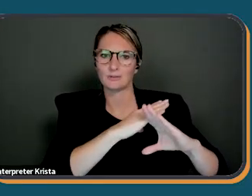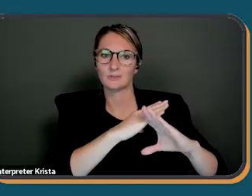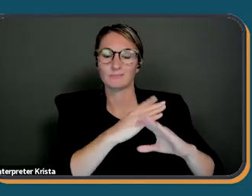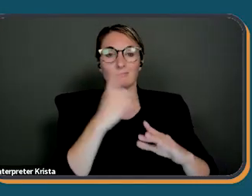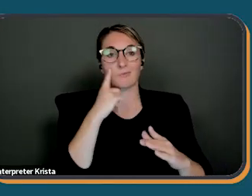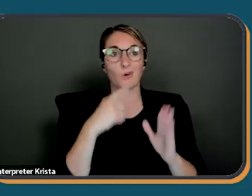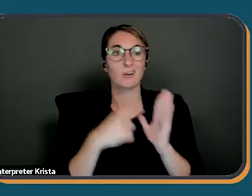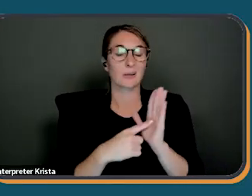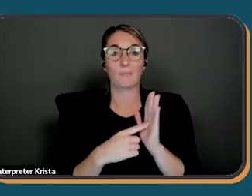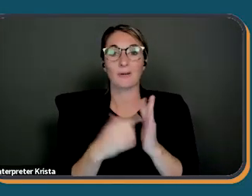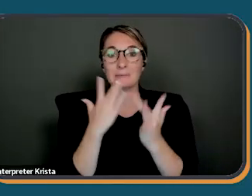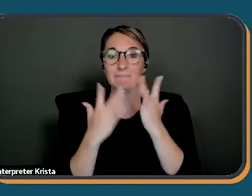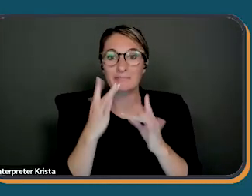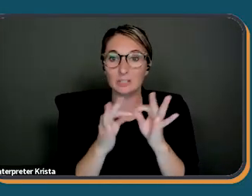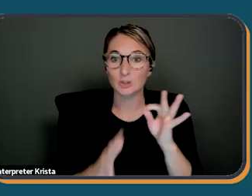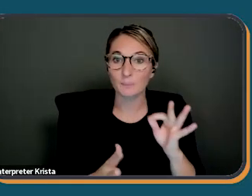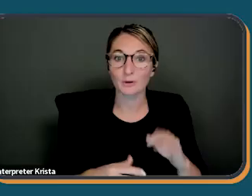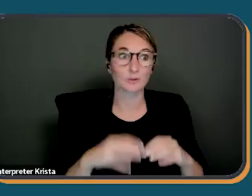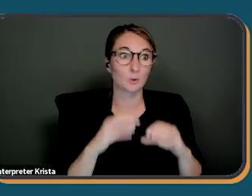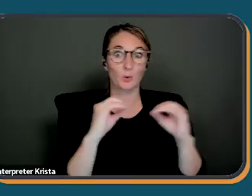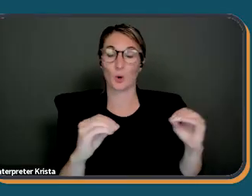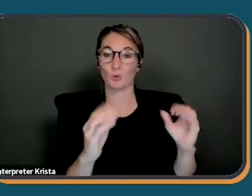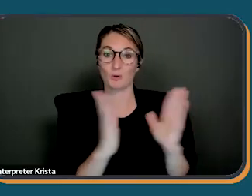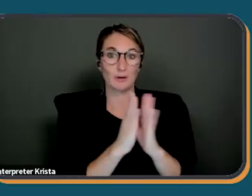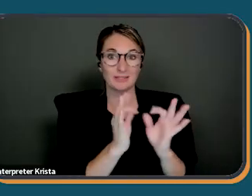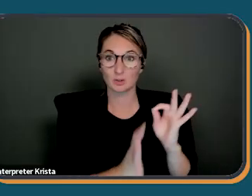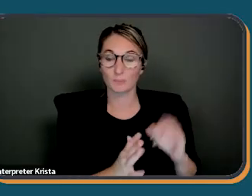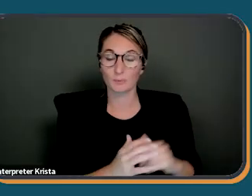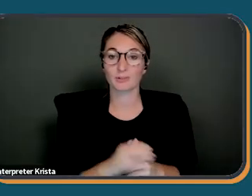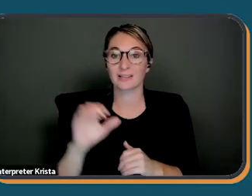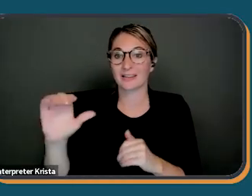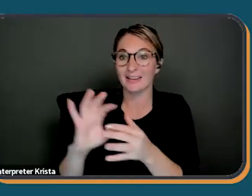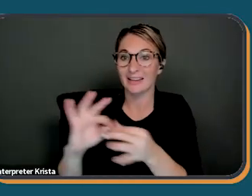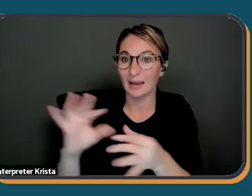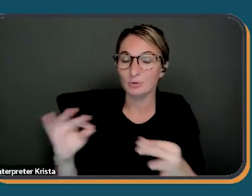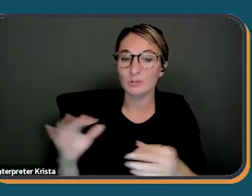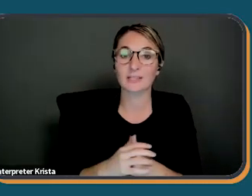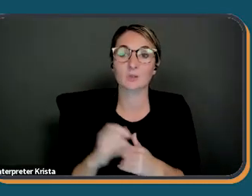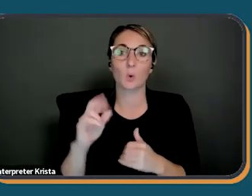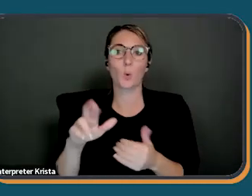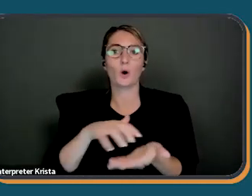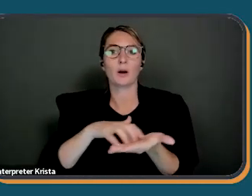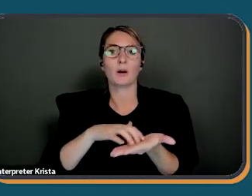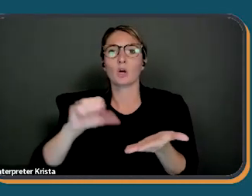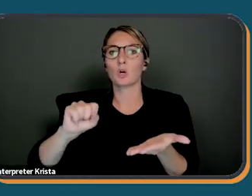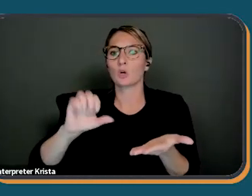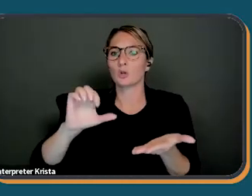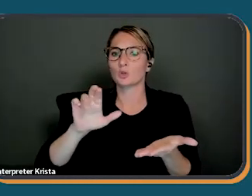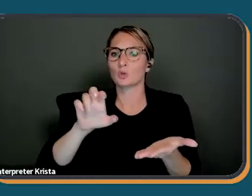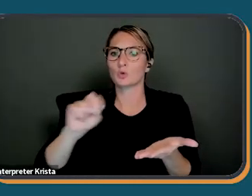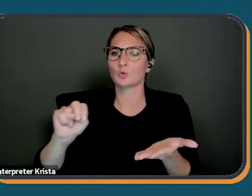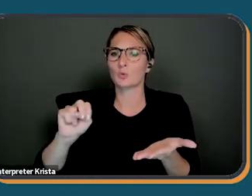We also have to consider that sometimes for patients, there may be some privacy concerns about sharing sensitive